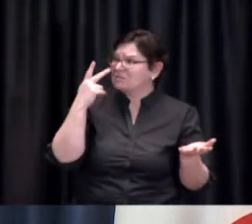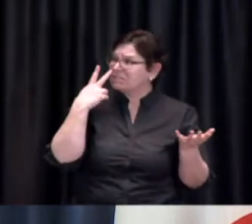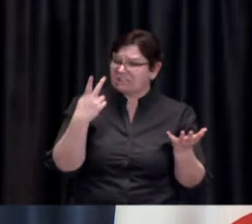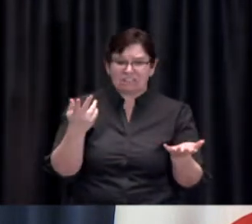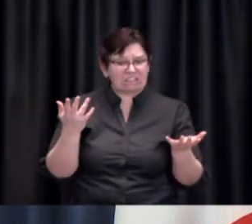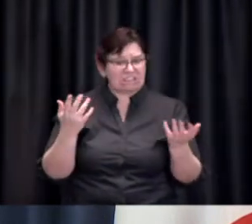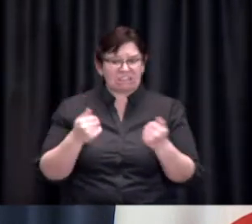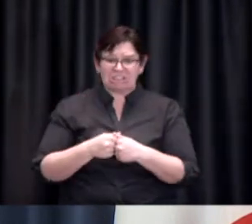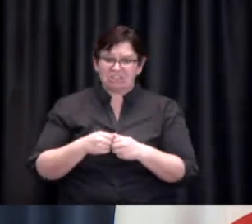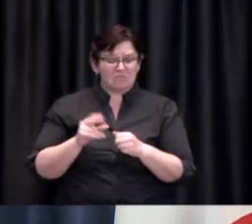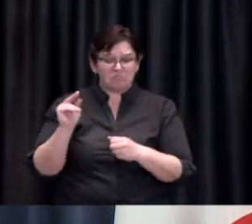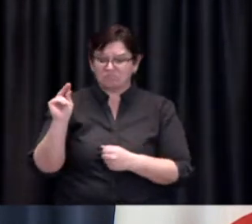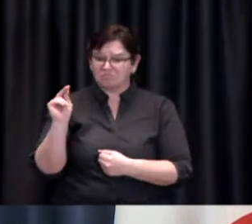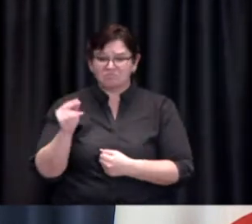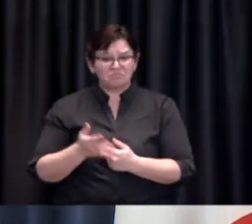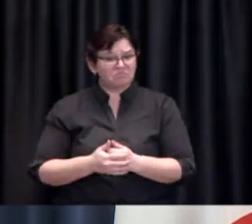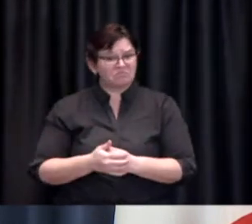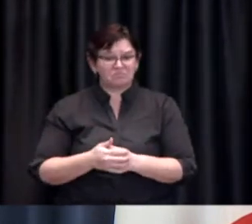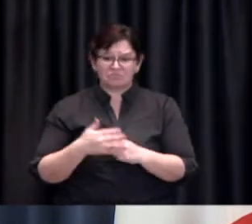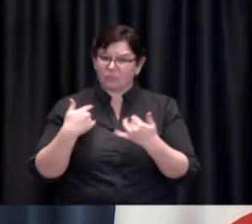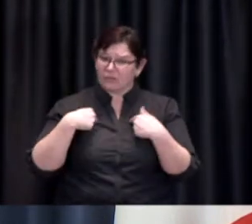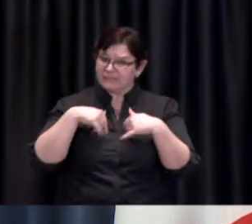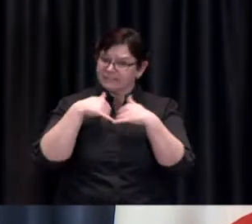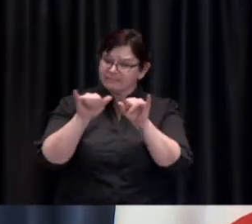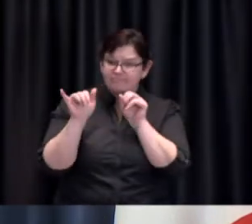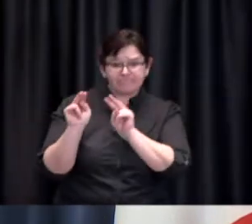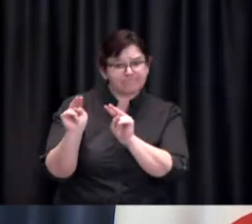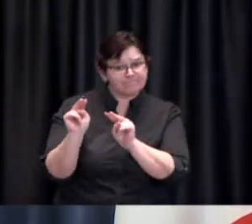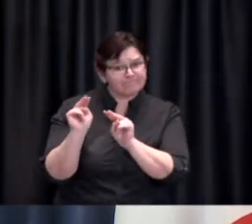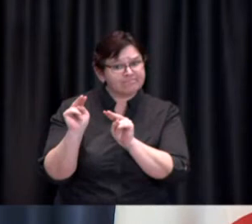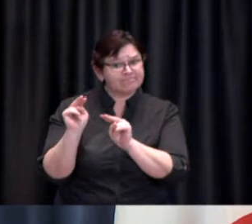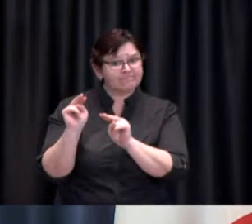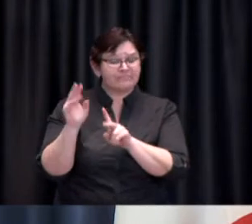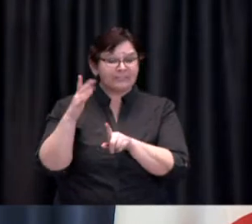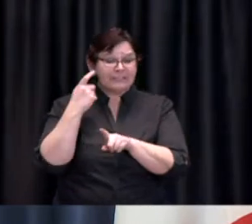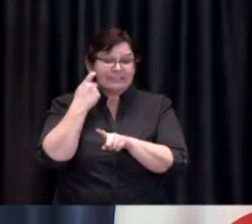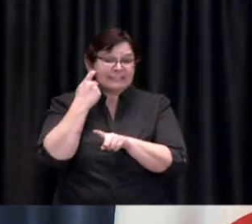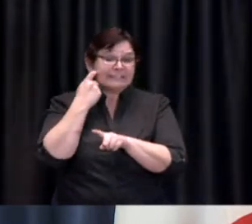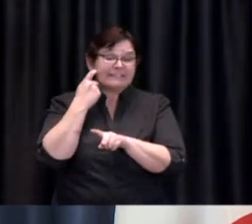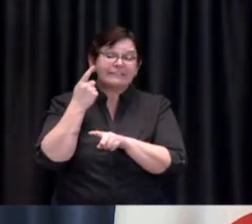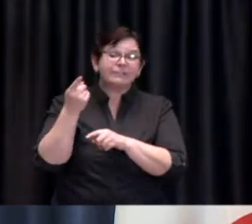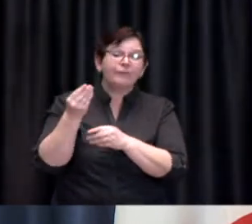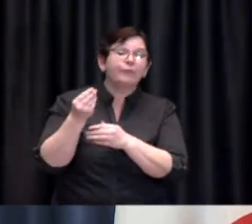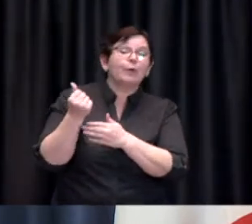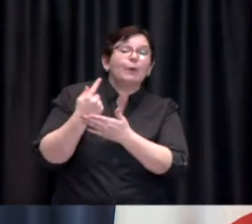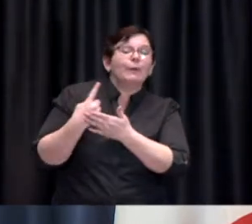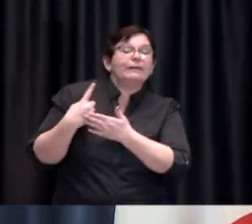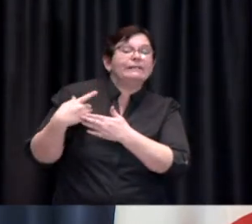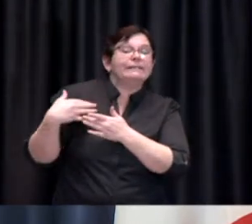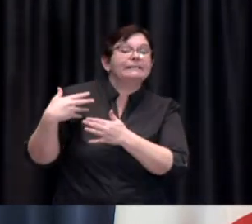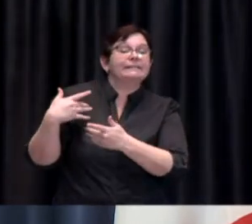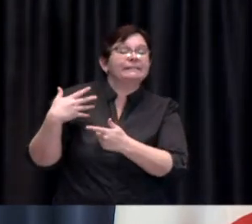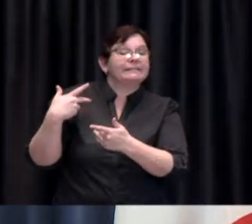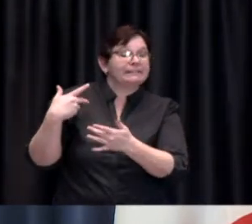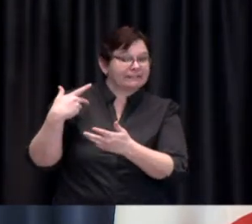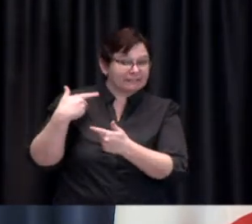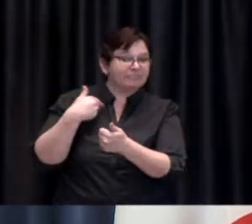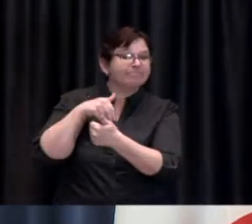this we're you know in the first few weeks of this new uh approach to uh naming workplace outbreaks